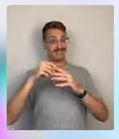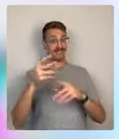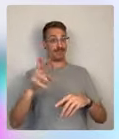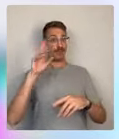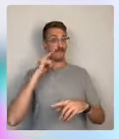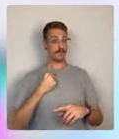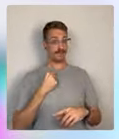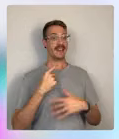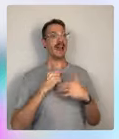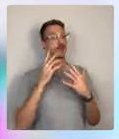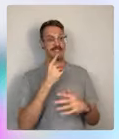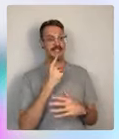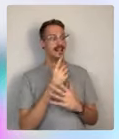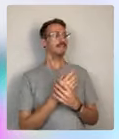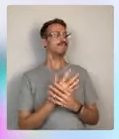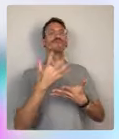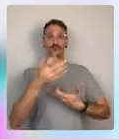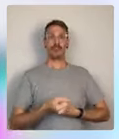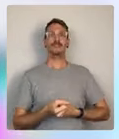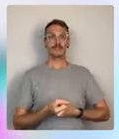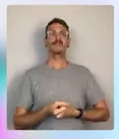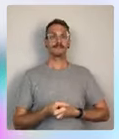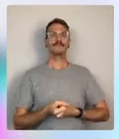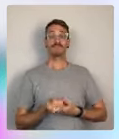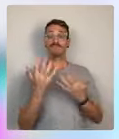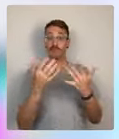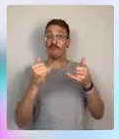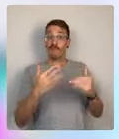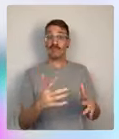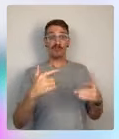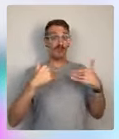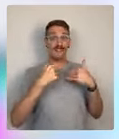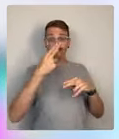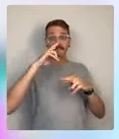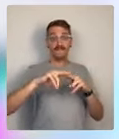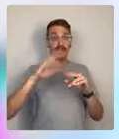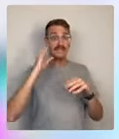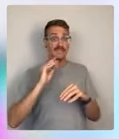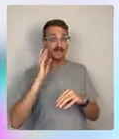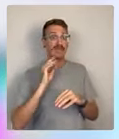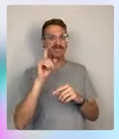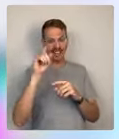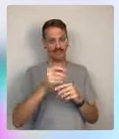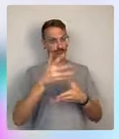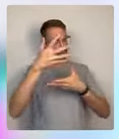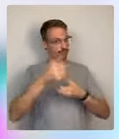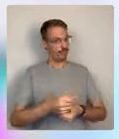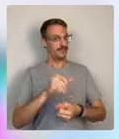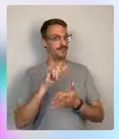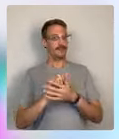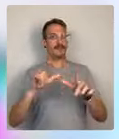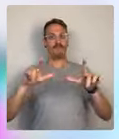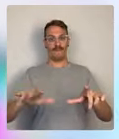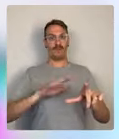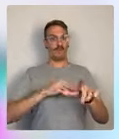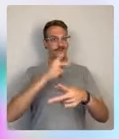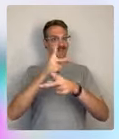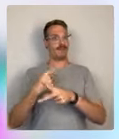and if I had to boil down what integrity and VR means to me, I'd really have to say it's trust. We want players to have a fun experience, and they need to trust that platforms